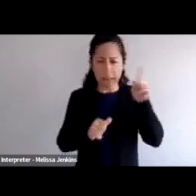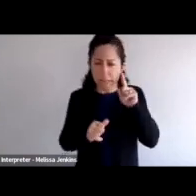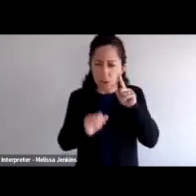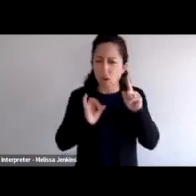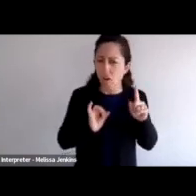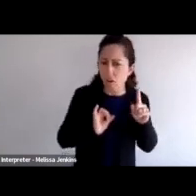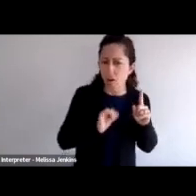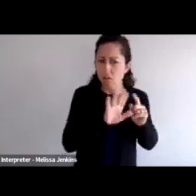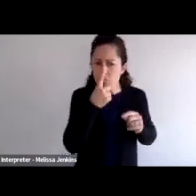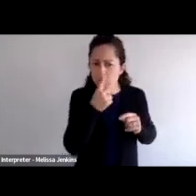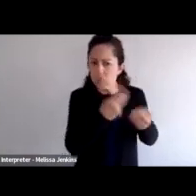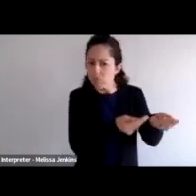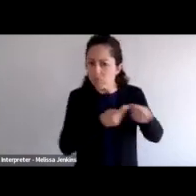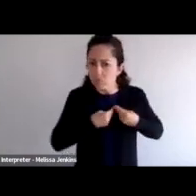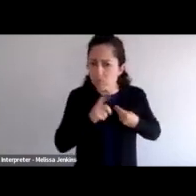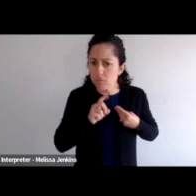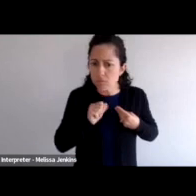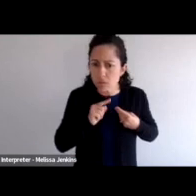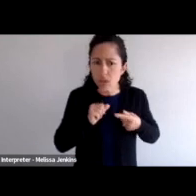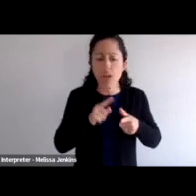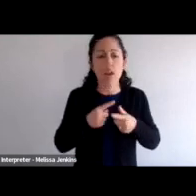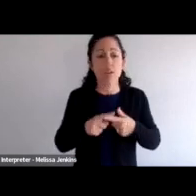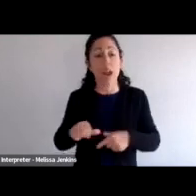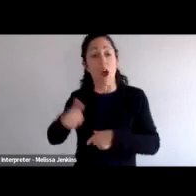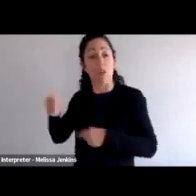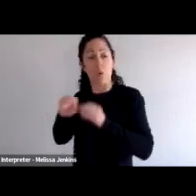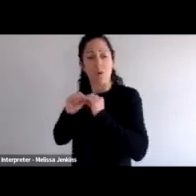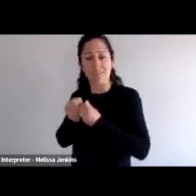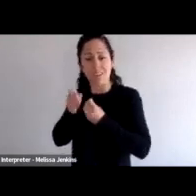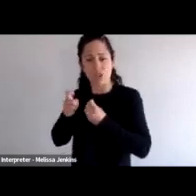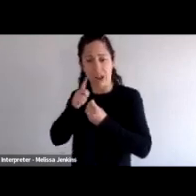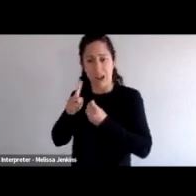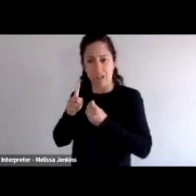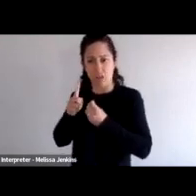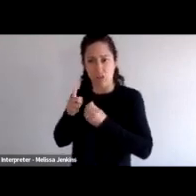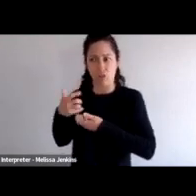organization has to de-identify the data and share it with the researcher and then wait. and maybe...[lost audio]